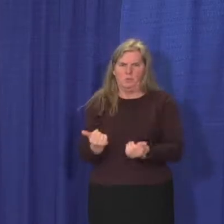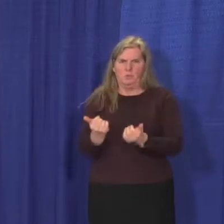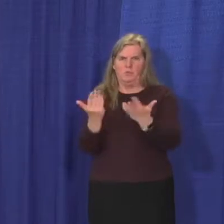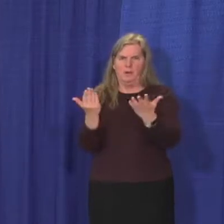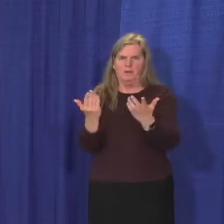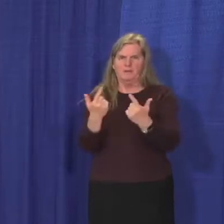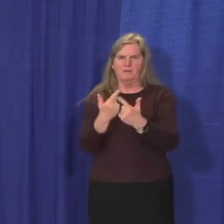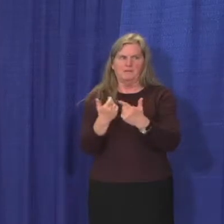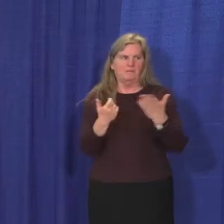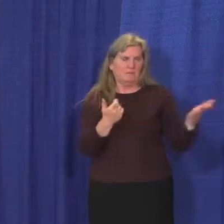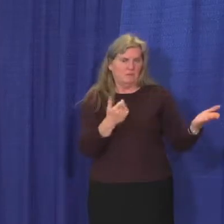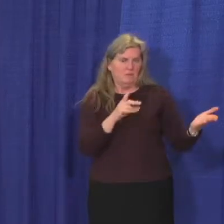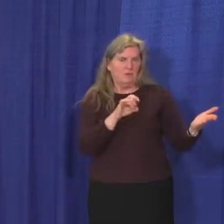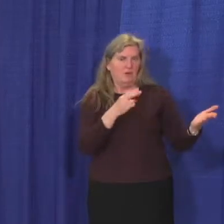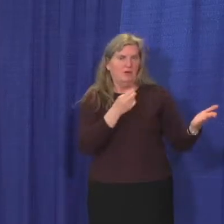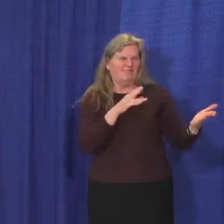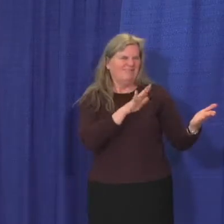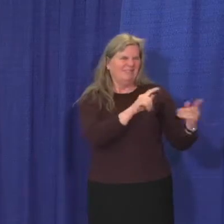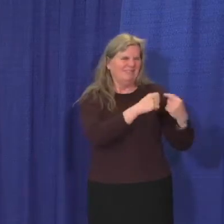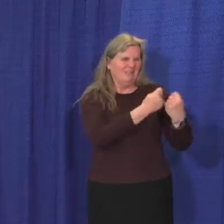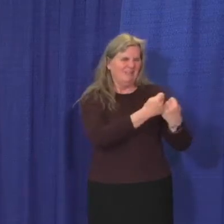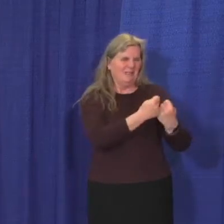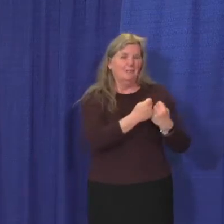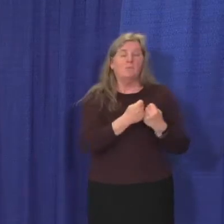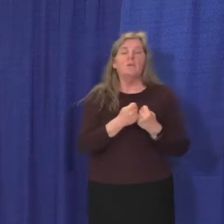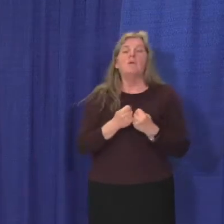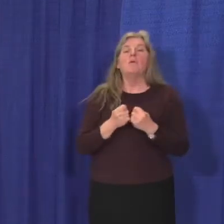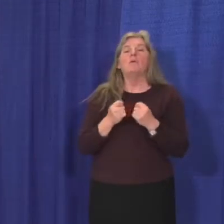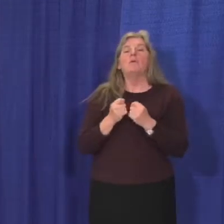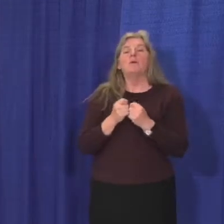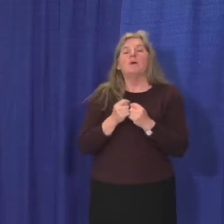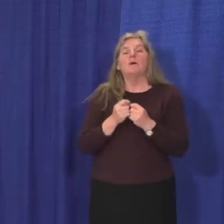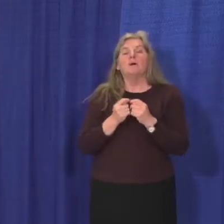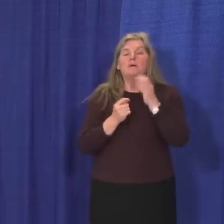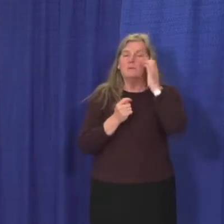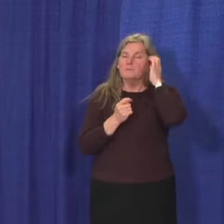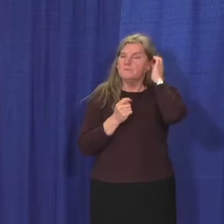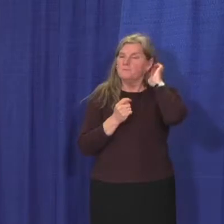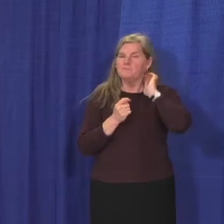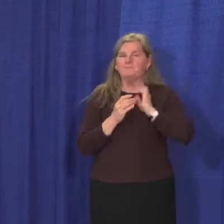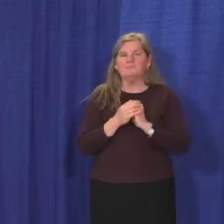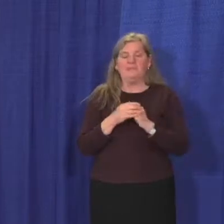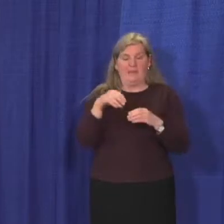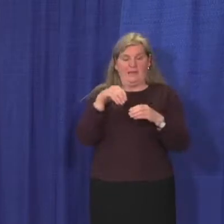based on new recommendations. We are looking at increasing the